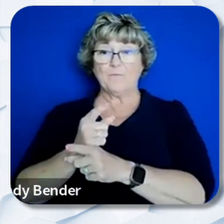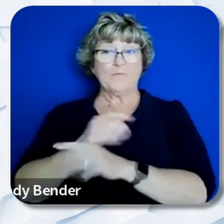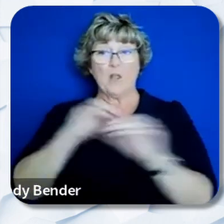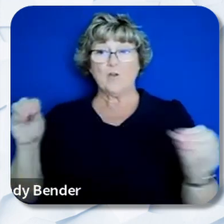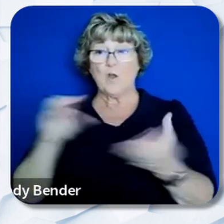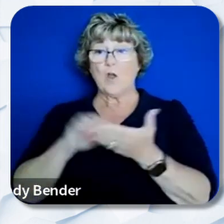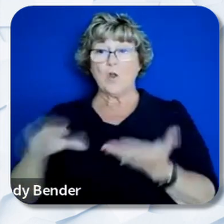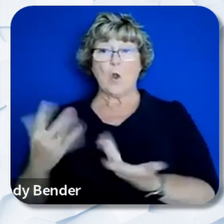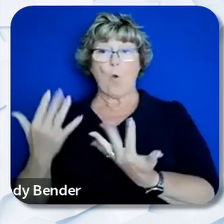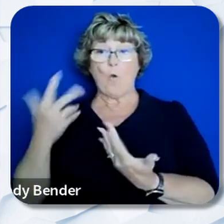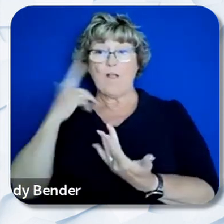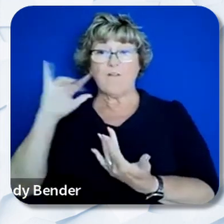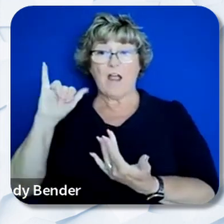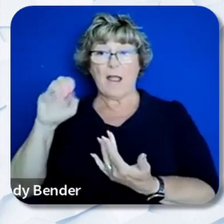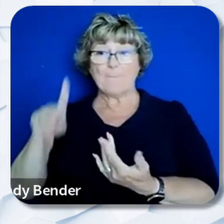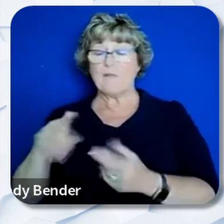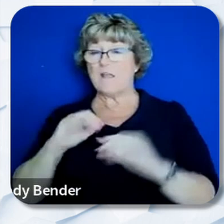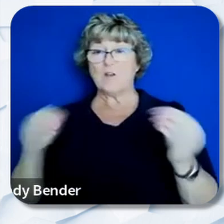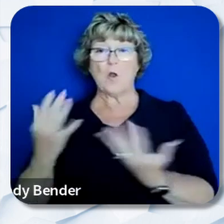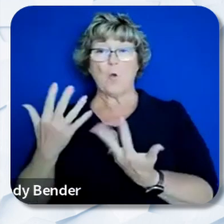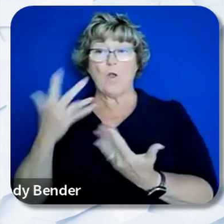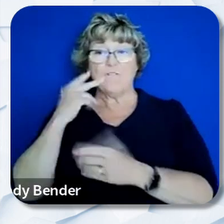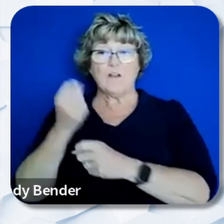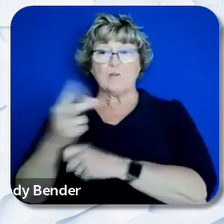are waiting on IEPs and no students are waiting on triennials, then you're good. You don't